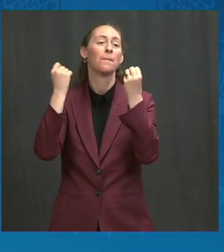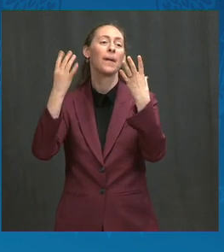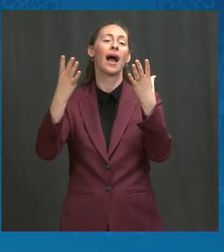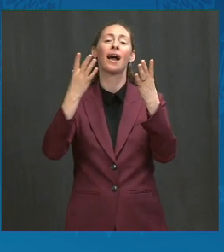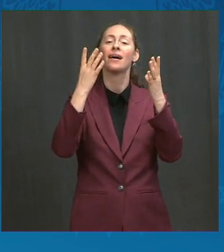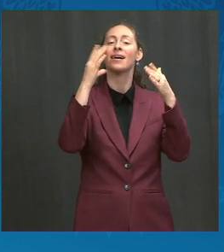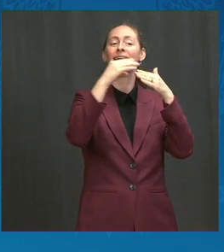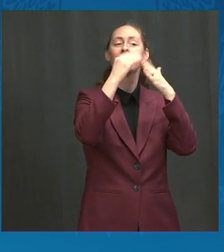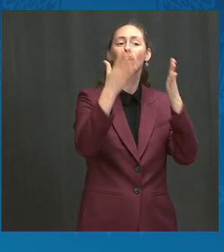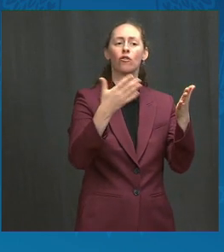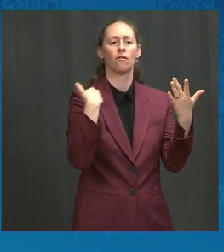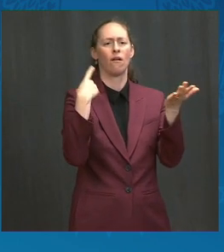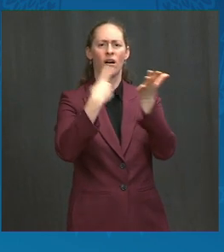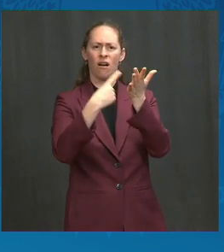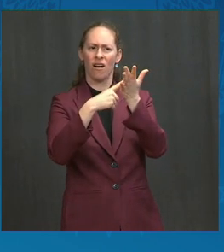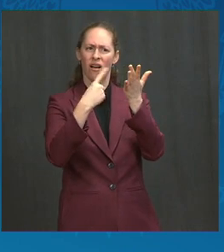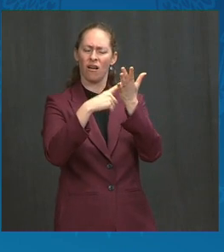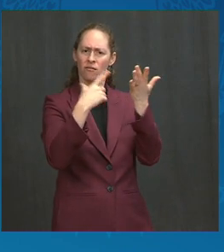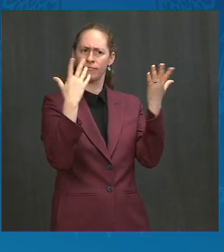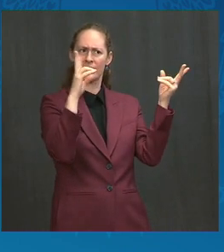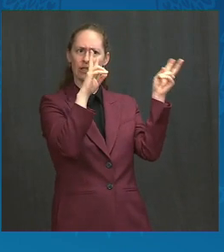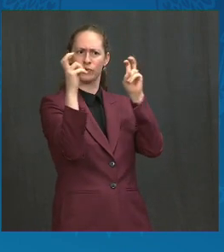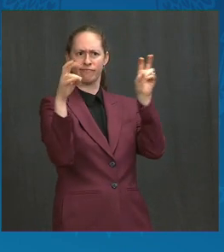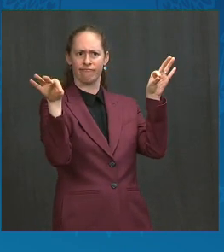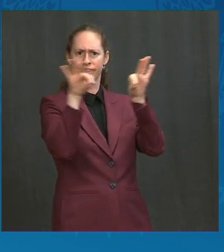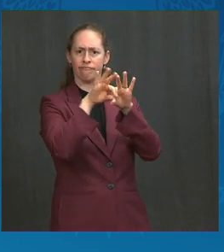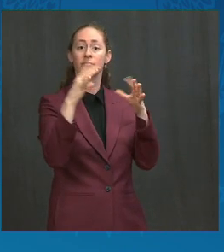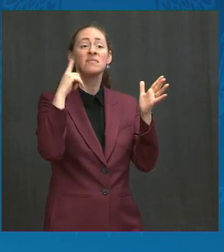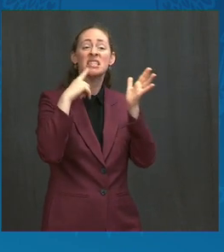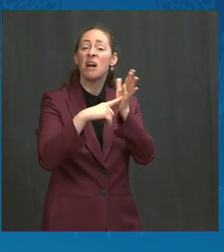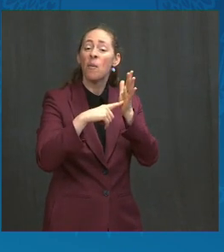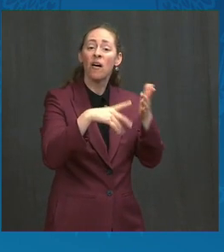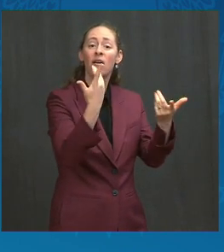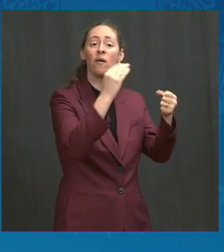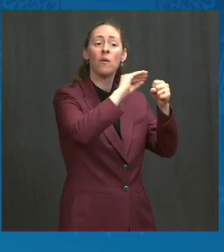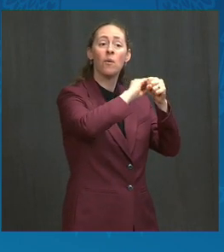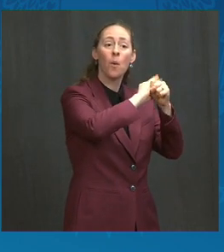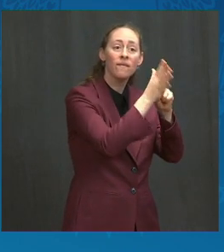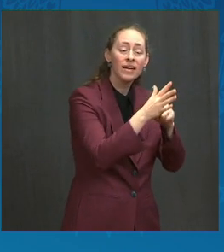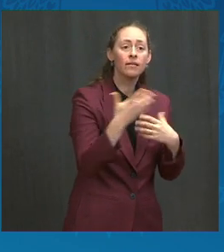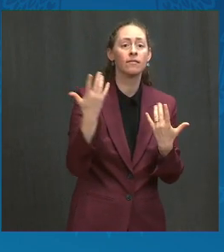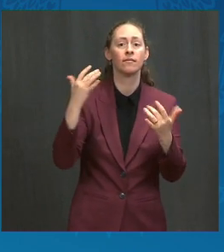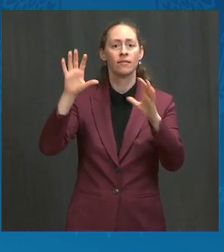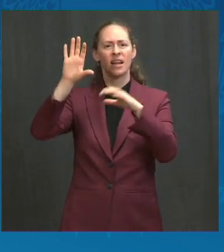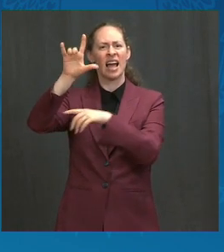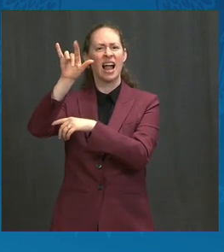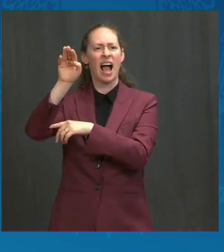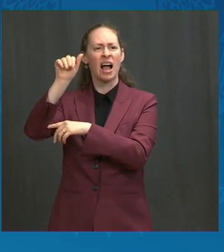of our time: COVID-19, climate change, threats to security,